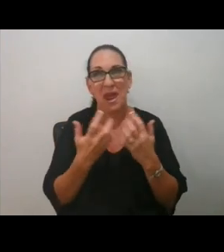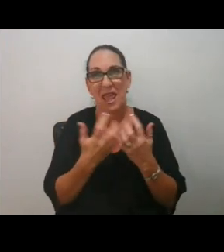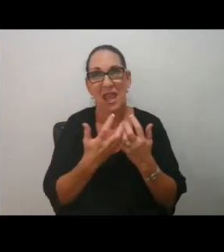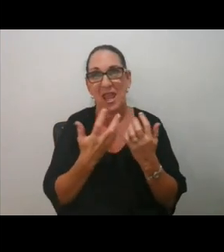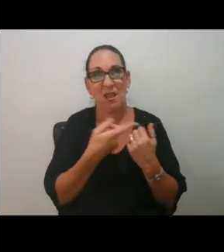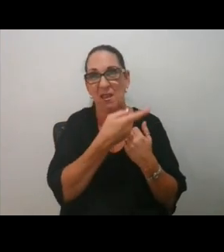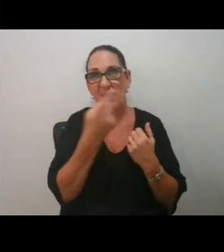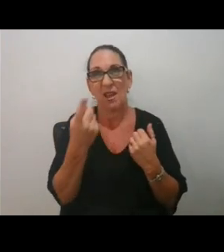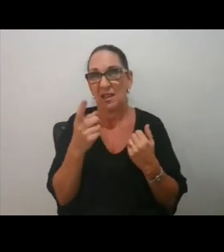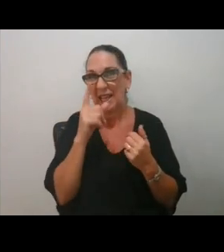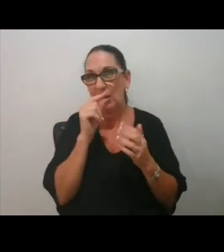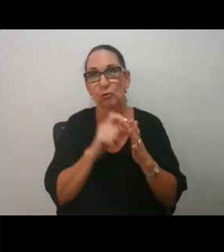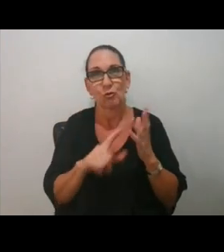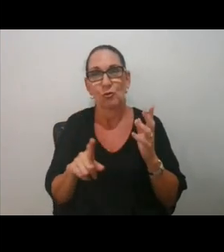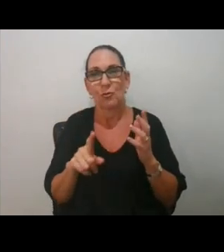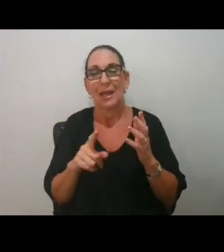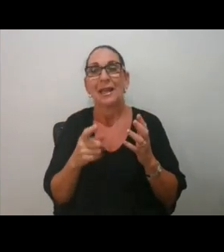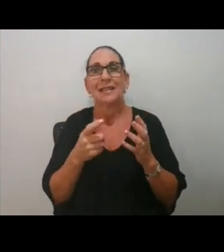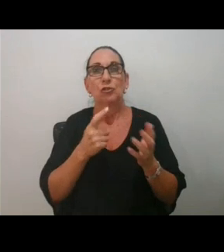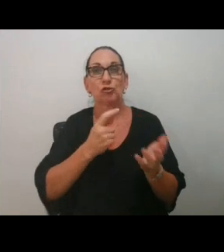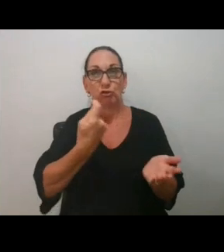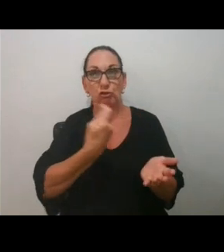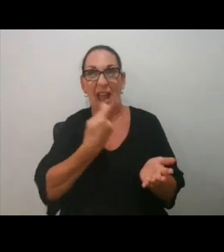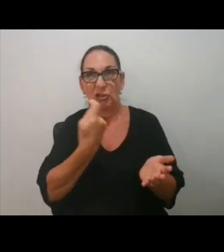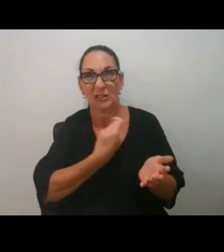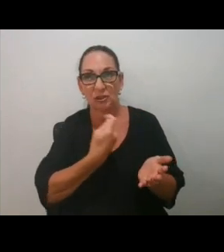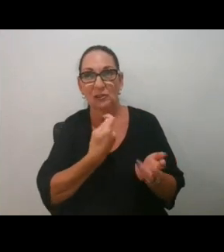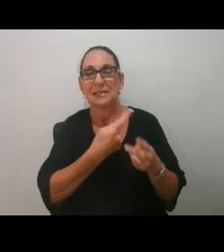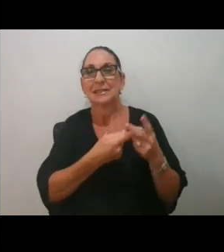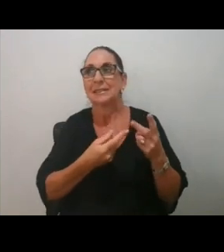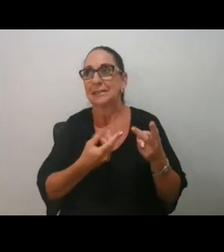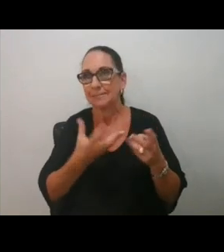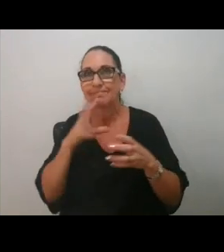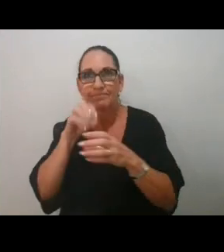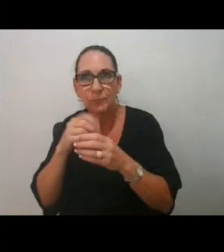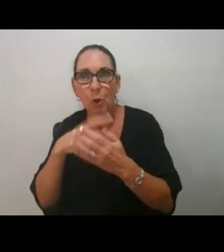uh have some other charges early on in the program and need to bring them along it's also common to